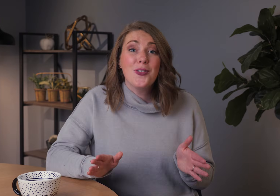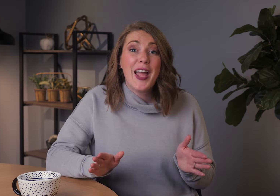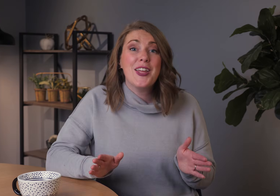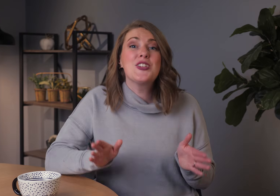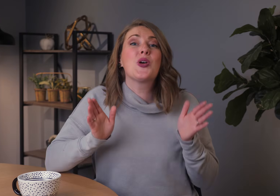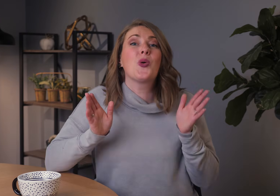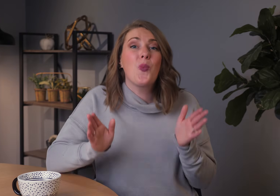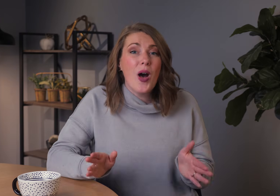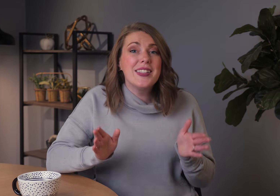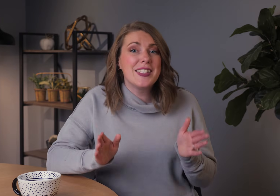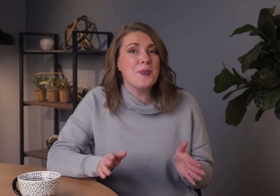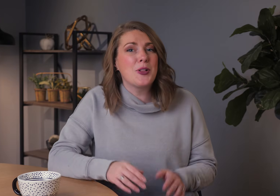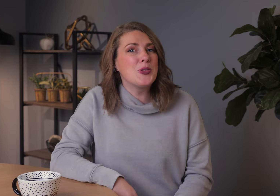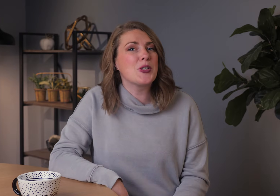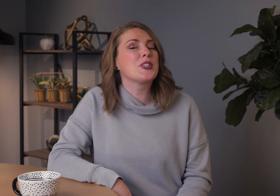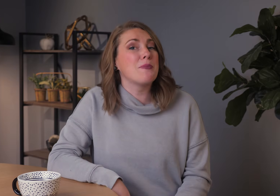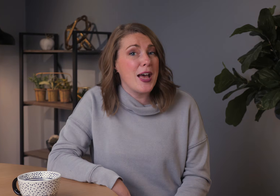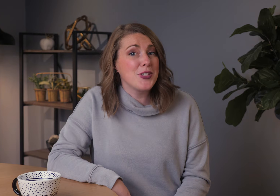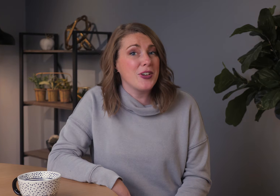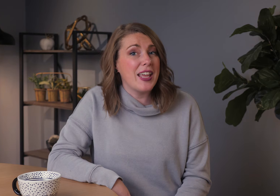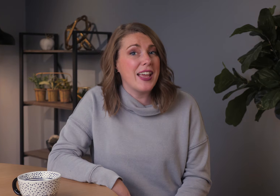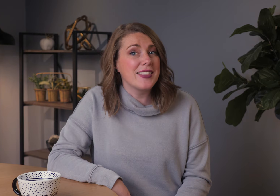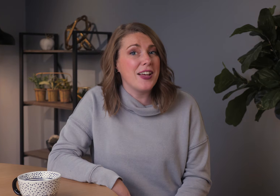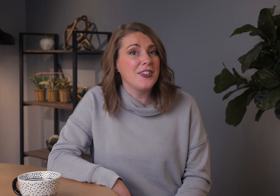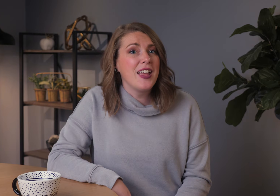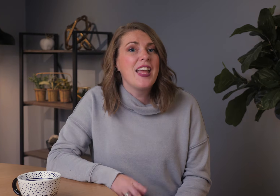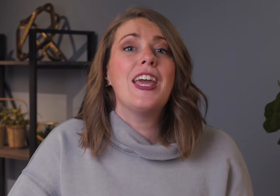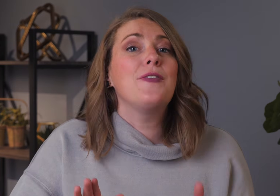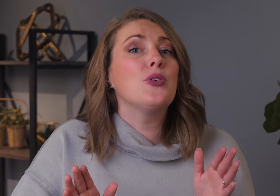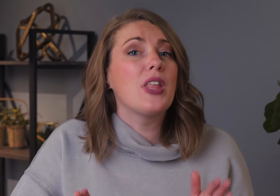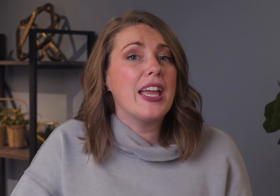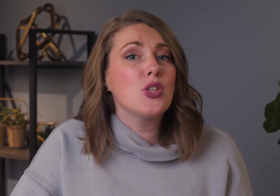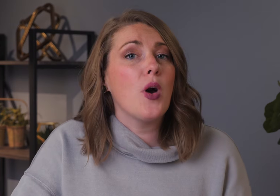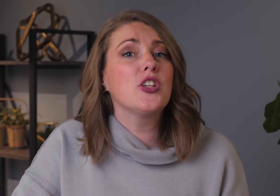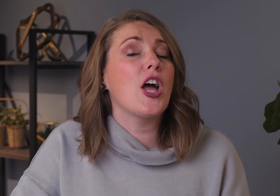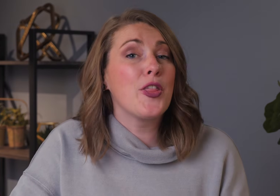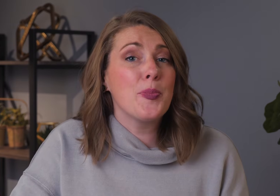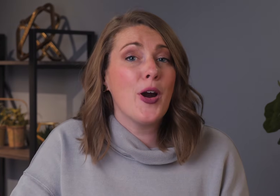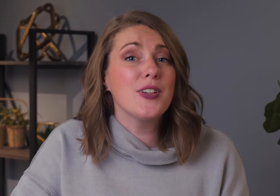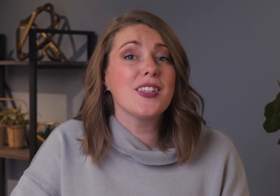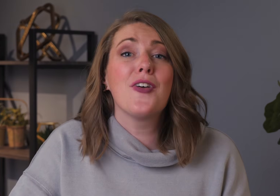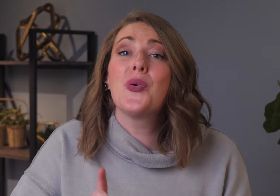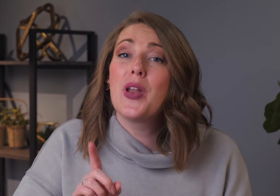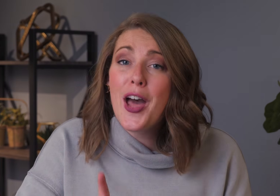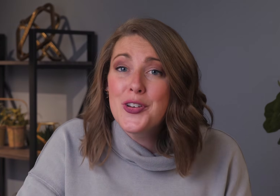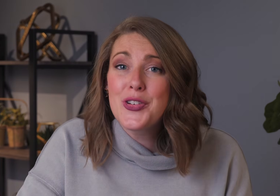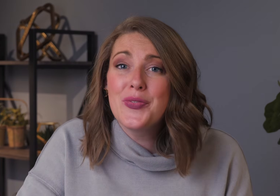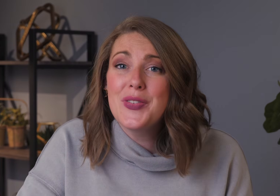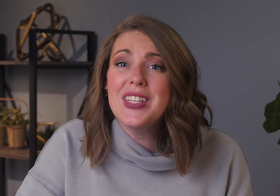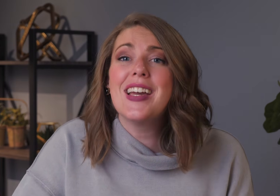Alright, you're one step closer to mastering ASL. If you'd like to watch other parts of the 150